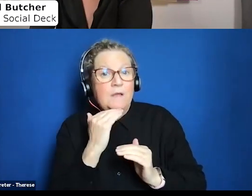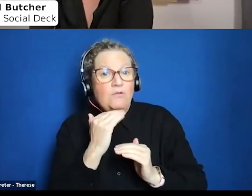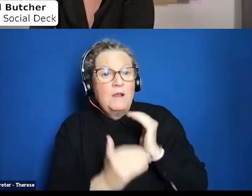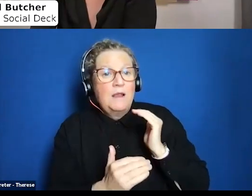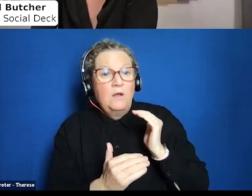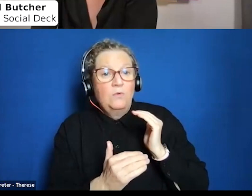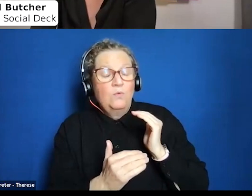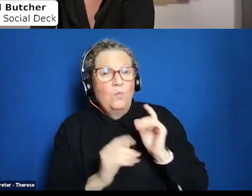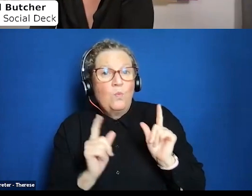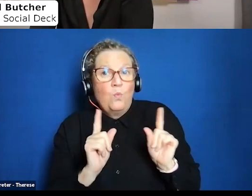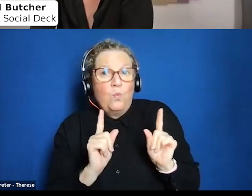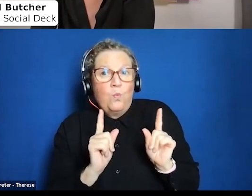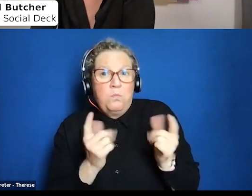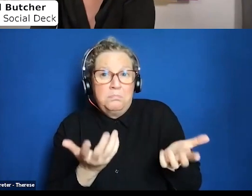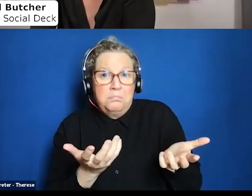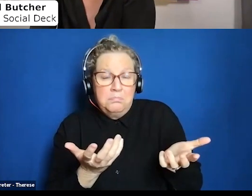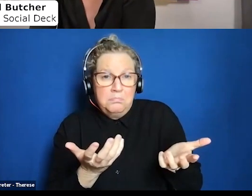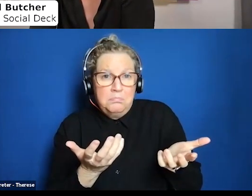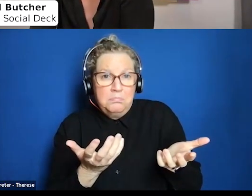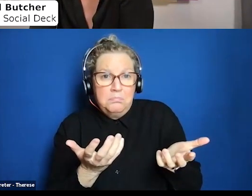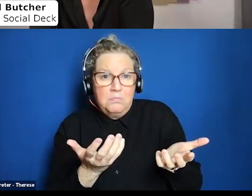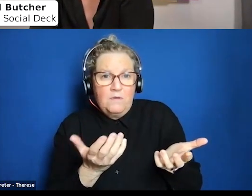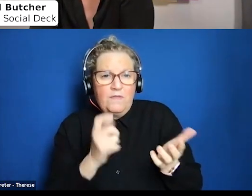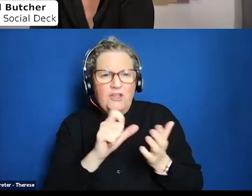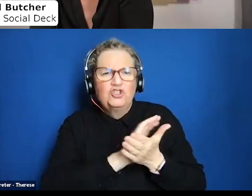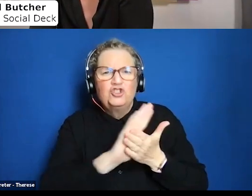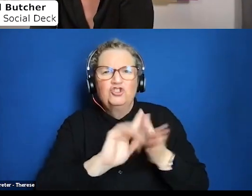maybe some of what parts of the charter were were really important